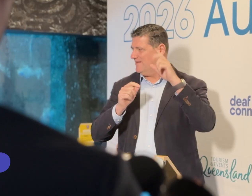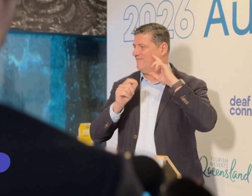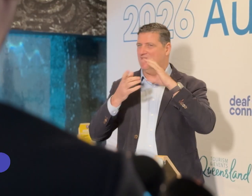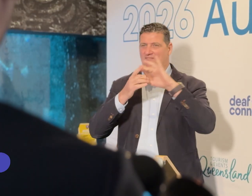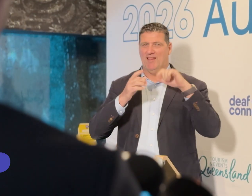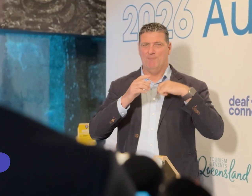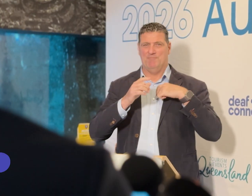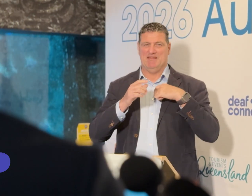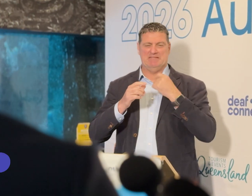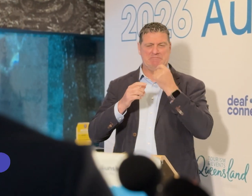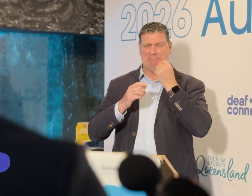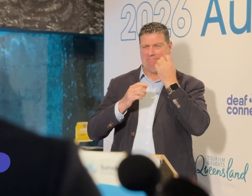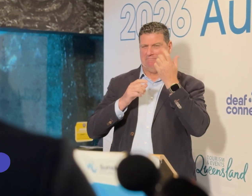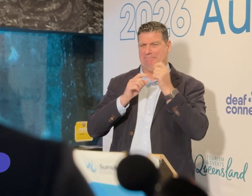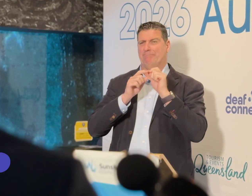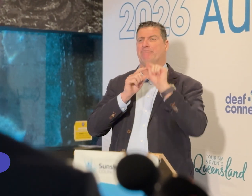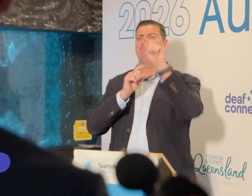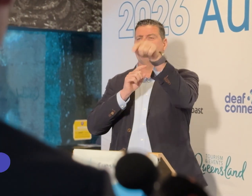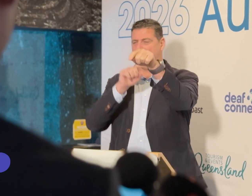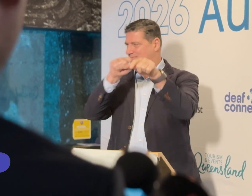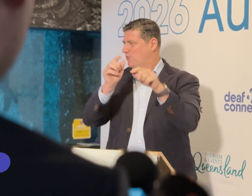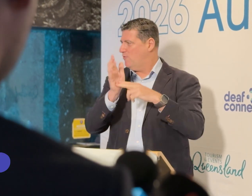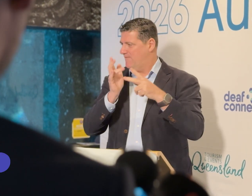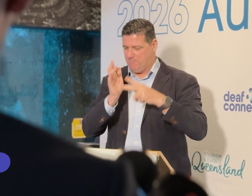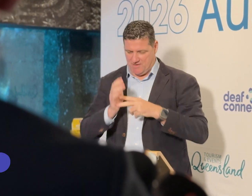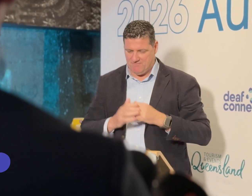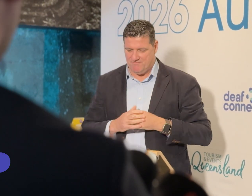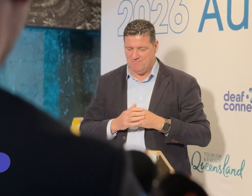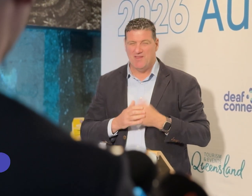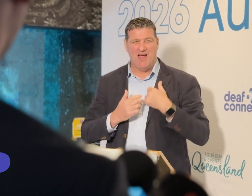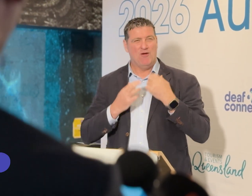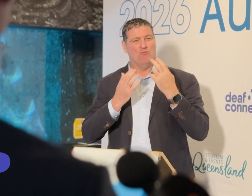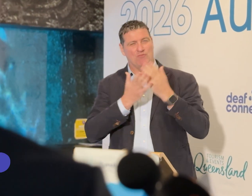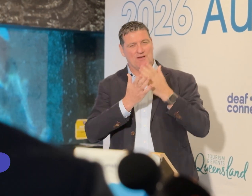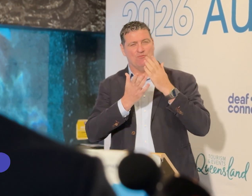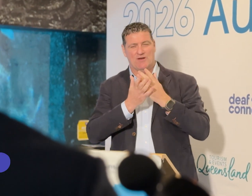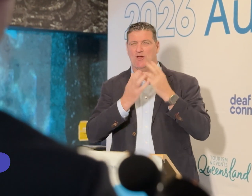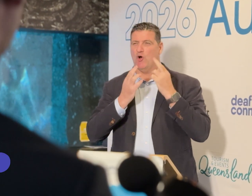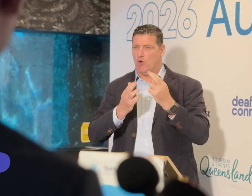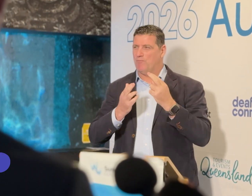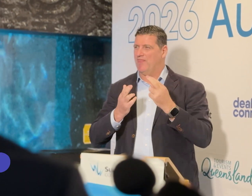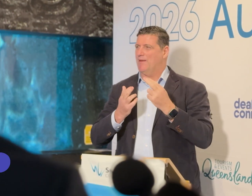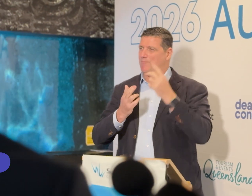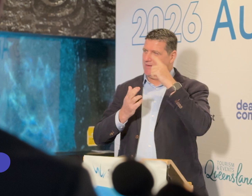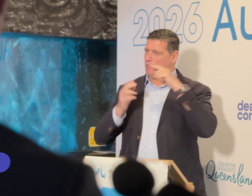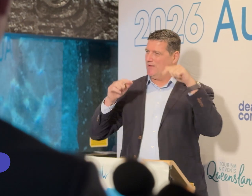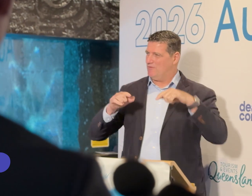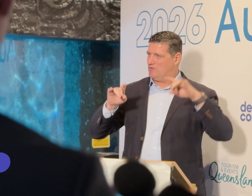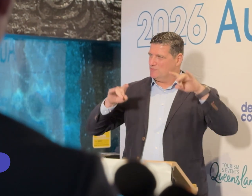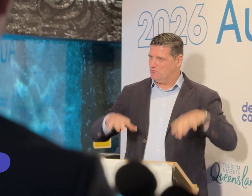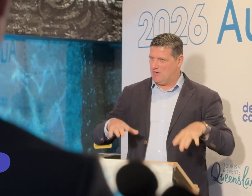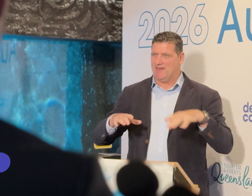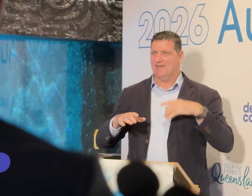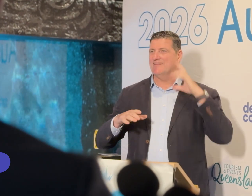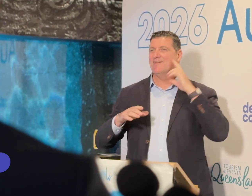Tokyo Deaflympics is not too far on the horizon in November, and I do hope